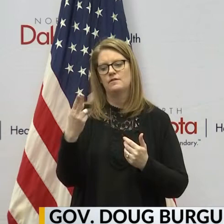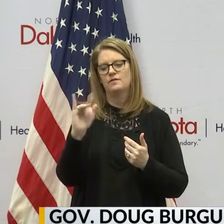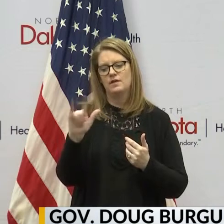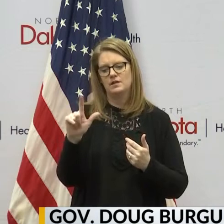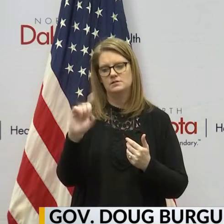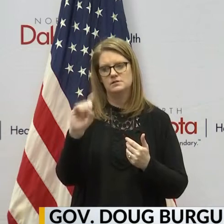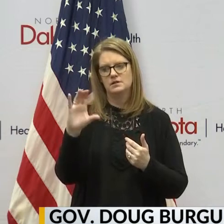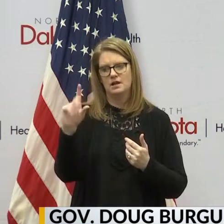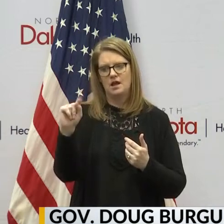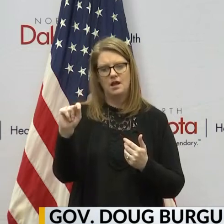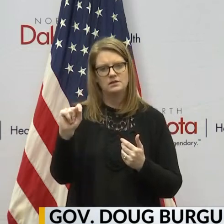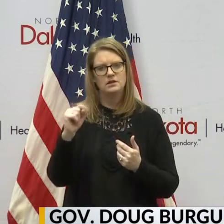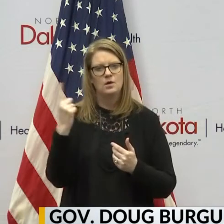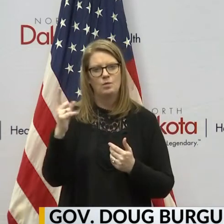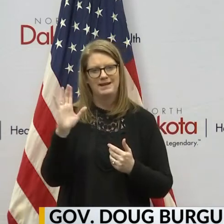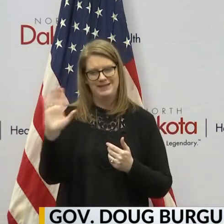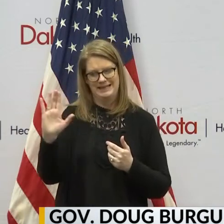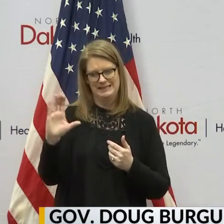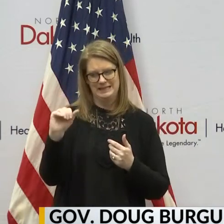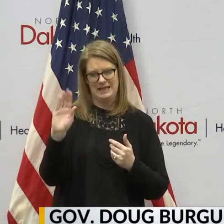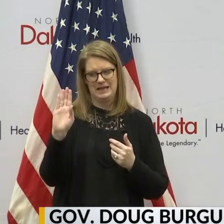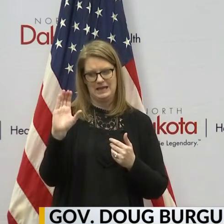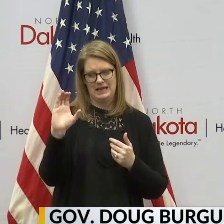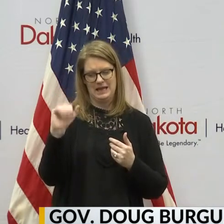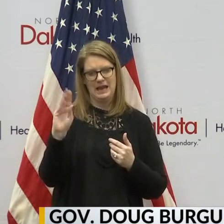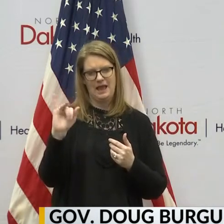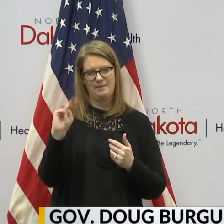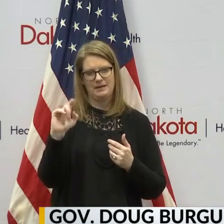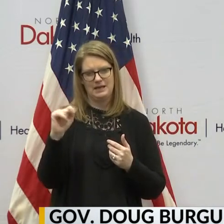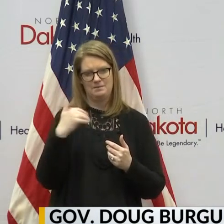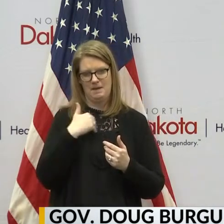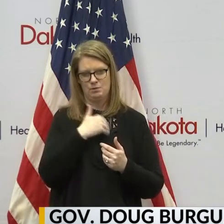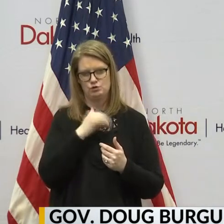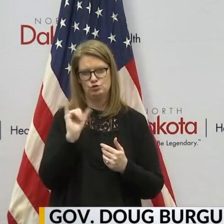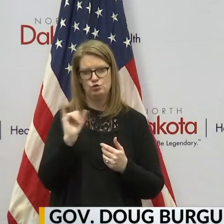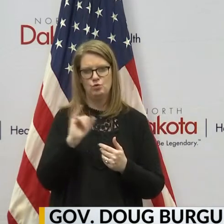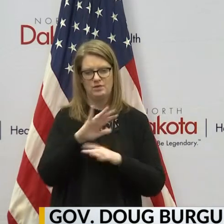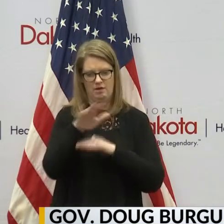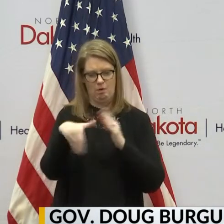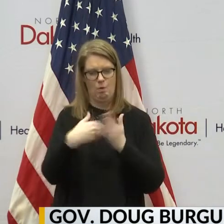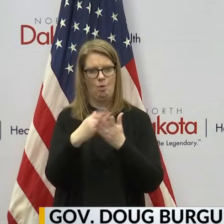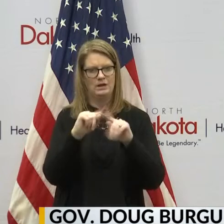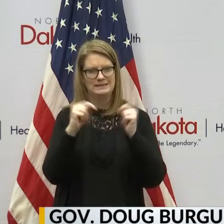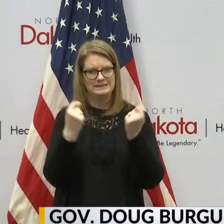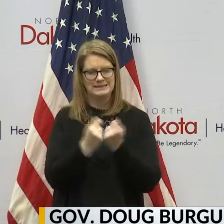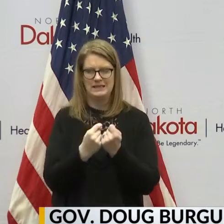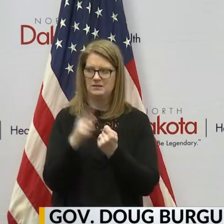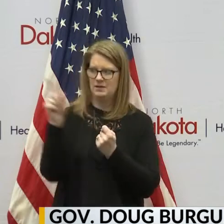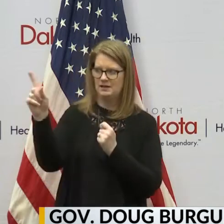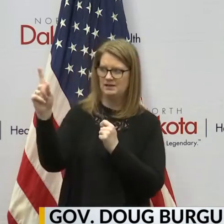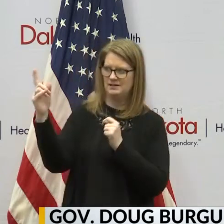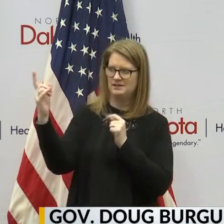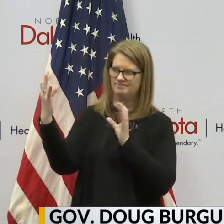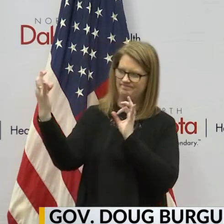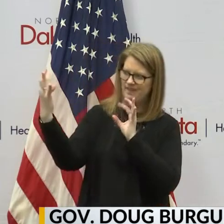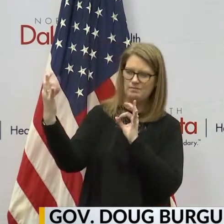NORTH DAKOTA IS AS IN TERMS OF IT IS RURAL, OLDER POPULATION AND ONE OF THE STATES THAT IS ON THE BOTTOM END OF THE POPULATION IN THE 50 STATES. I HAD A CHANCE TO TALK TO